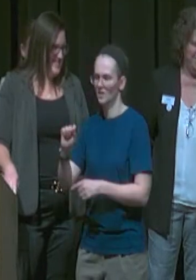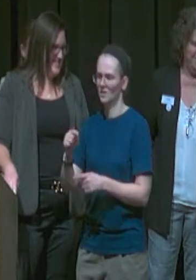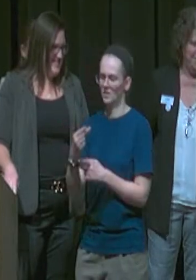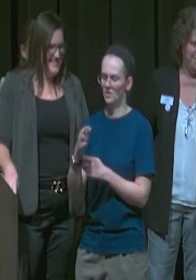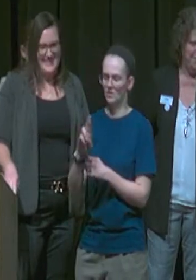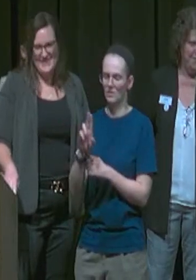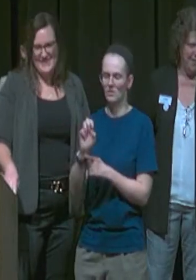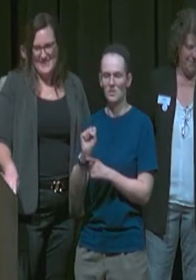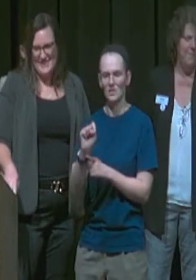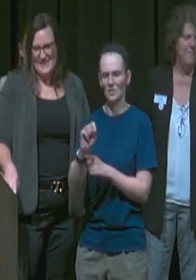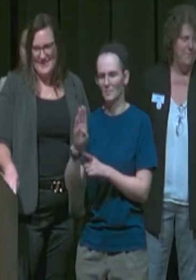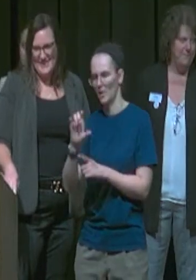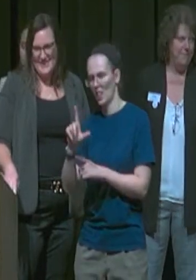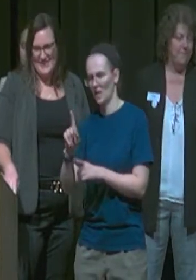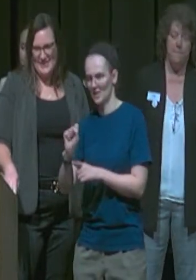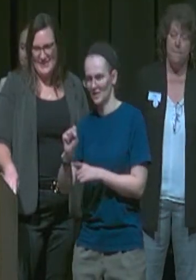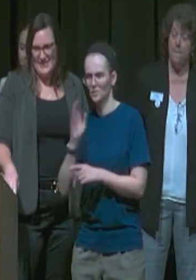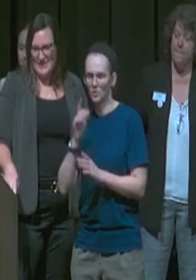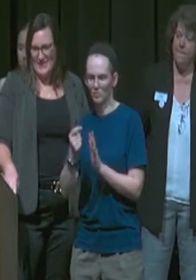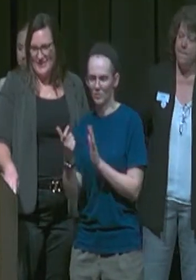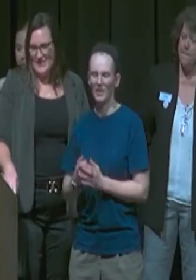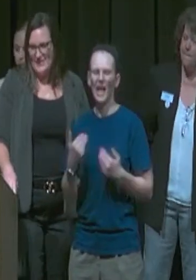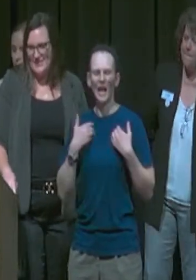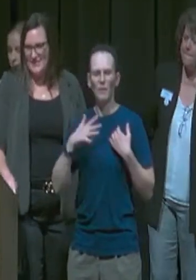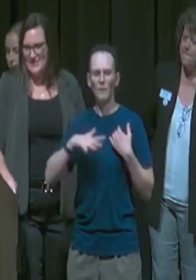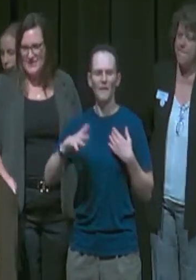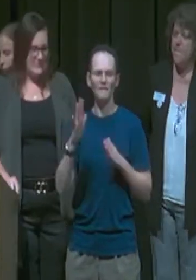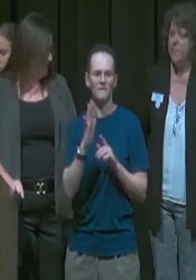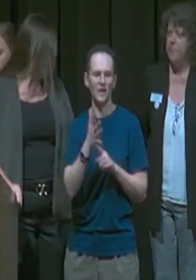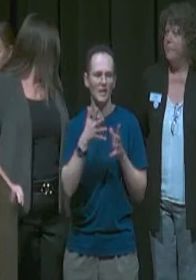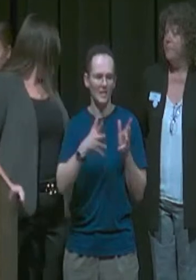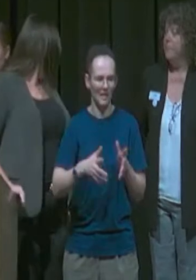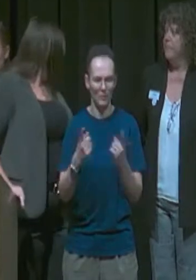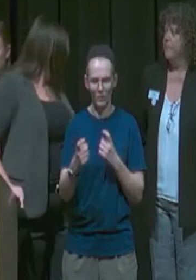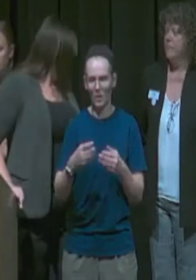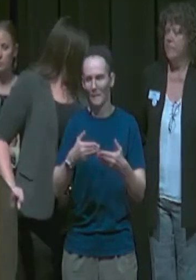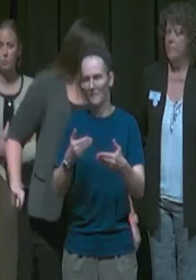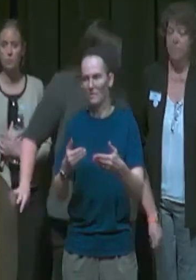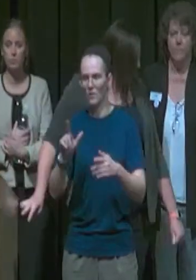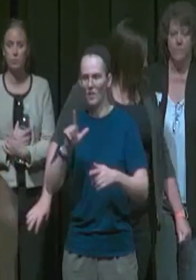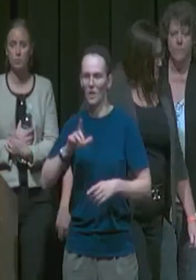be removed we have about five more minutes for questions before the library is going to kick